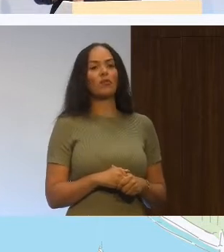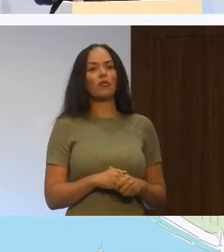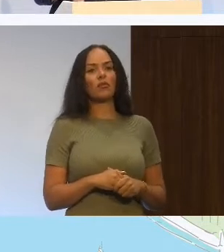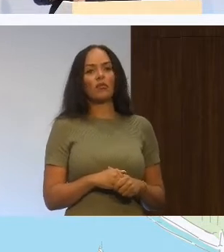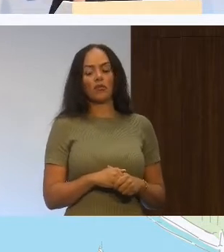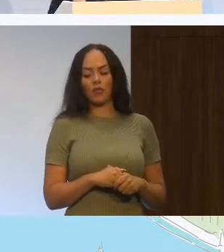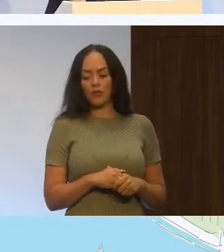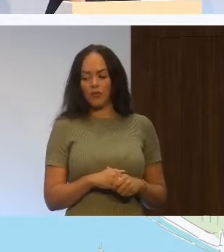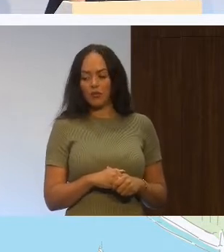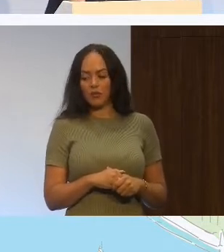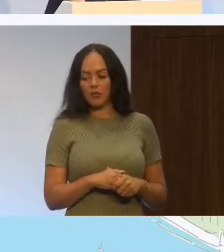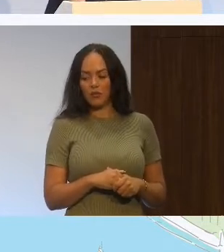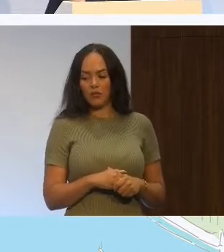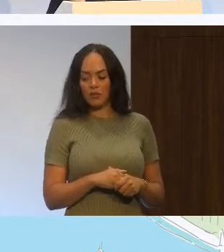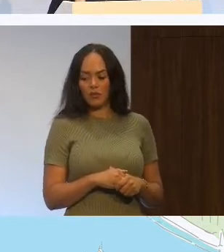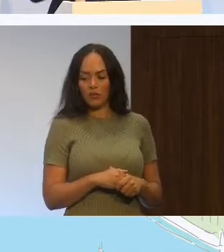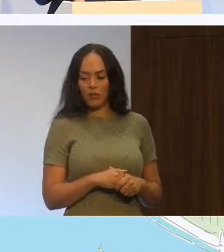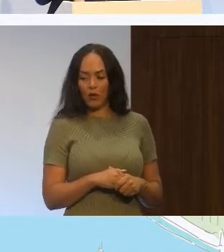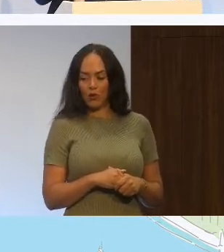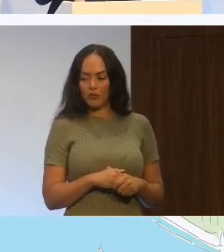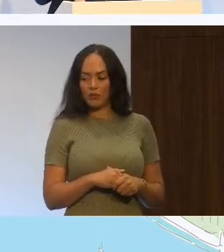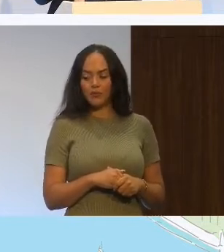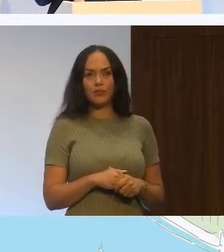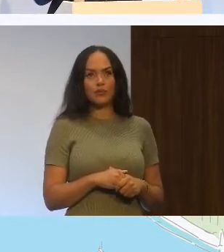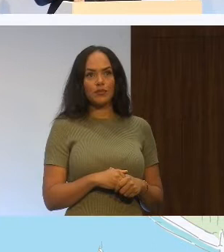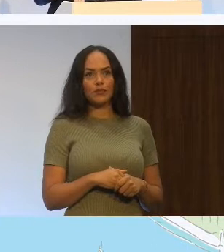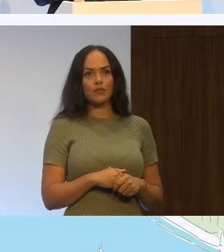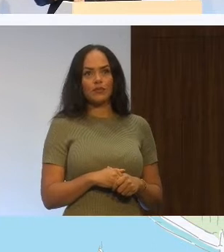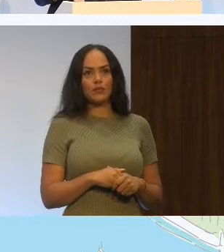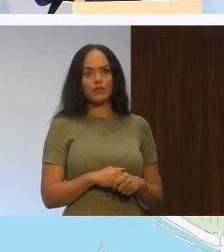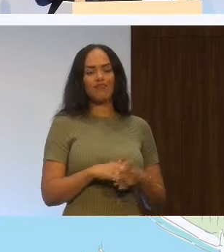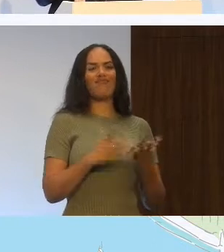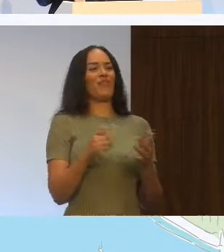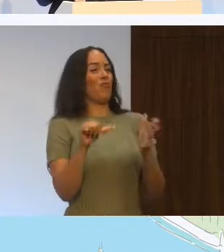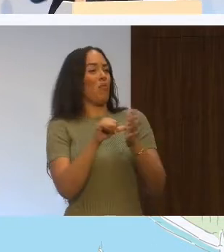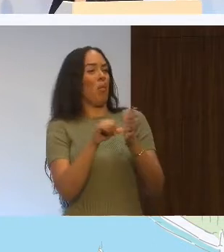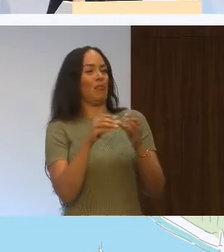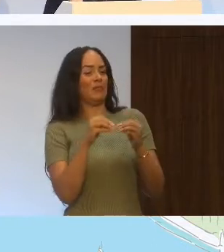where we actually. Well, the problem with BPPV, we know, is that inside the inner